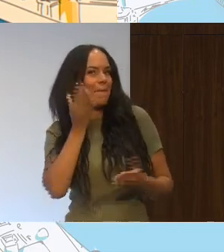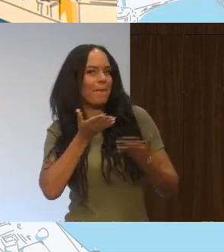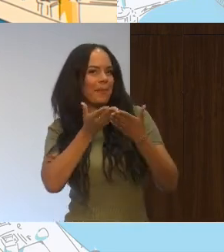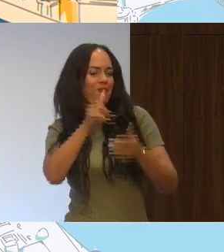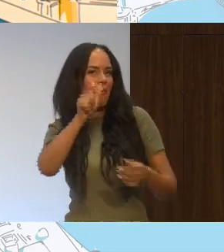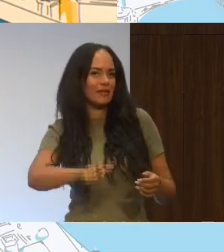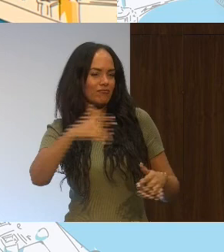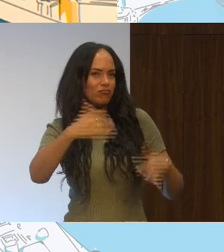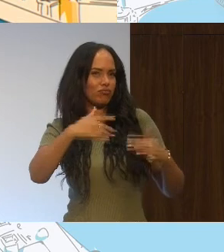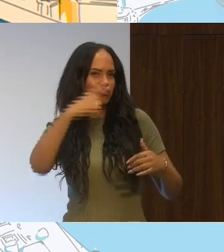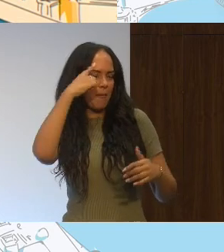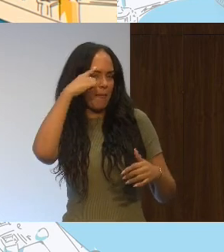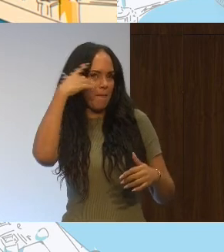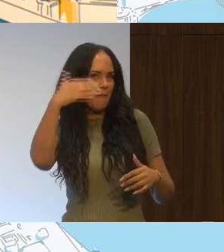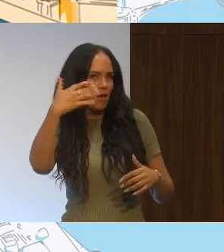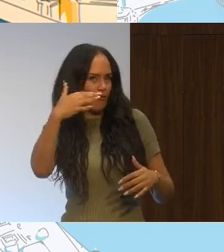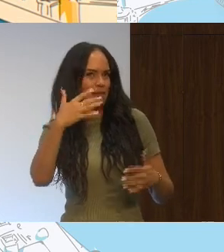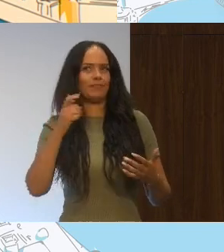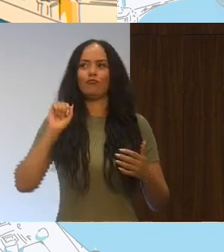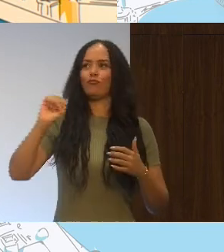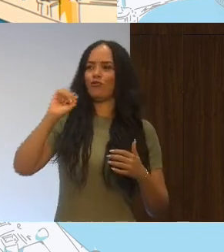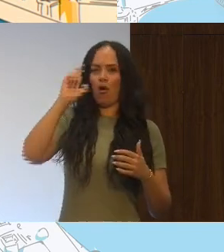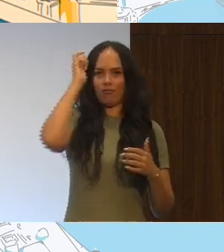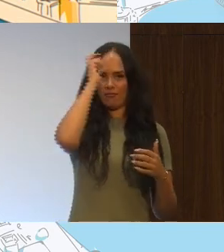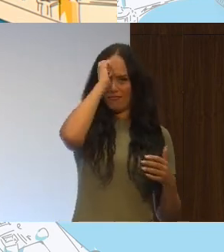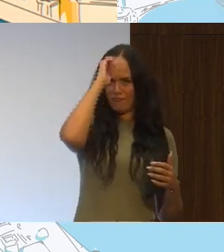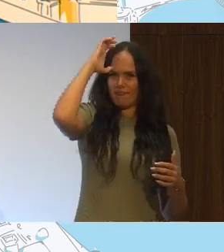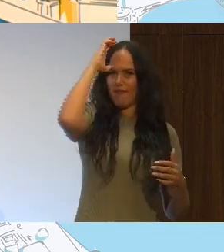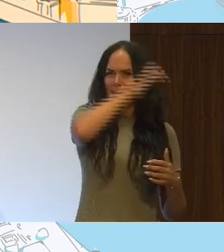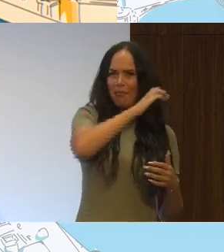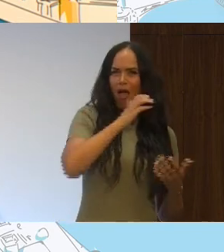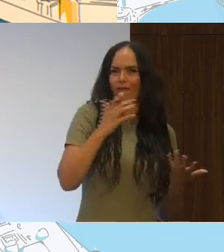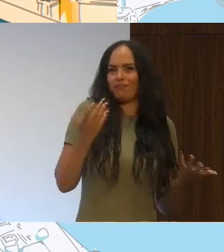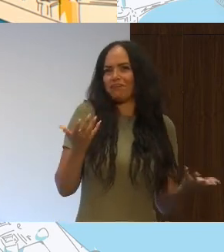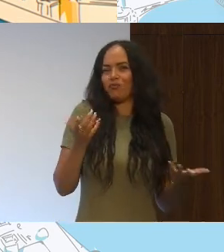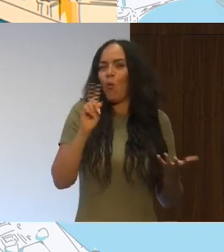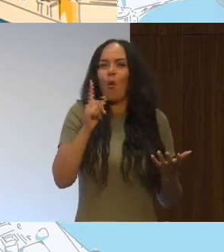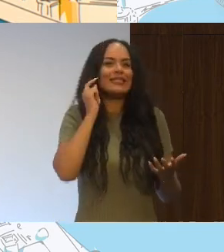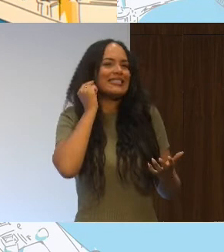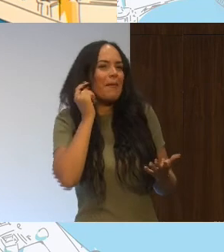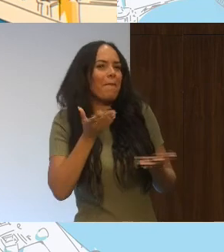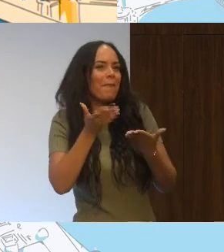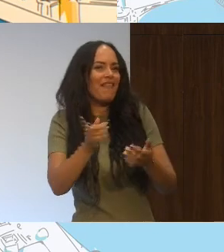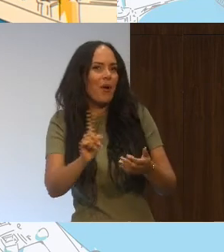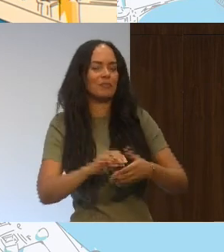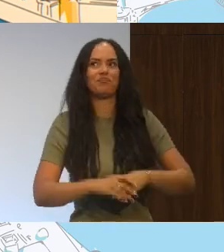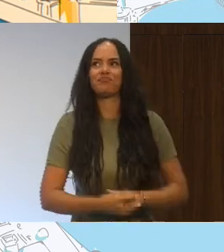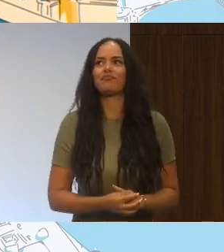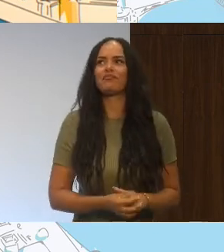I gather you're a migraine expert and I am a sufferer of migraine. Oh, find a good physician to work with.